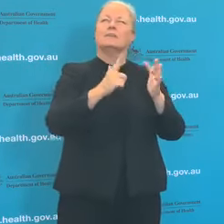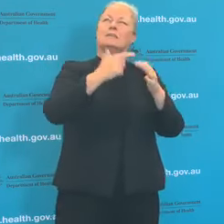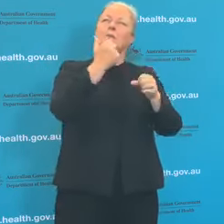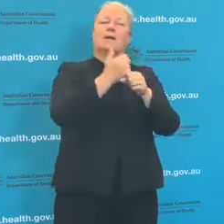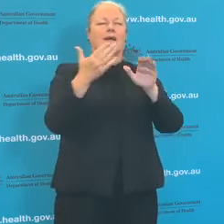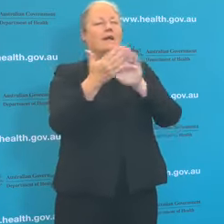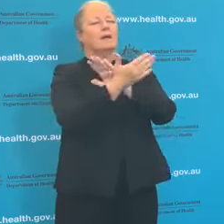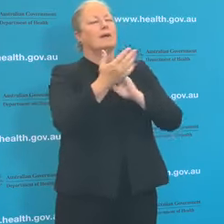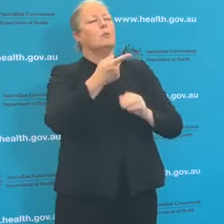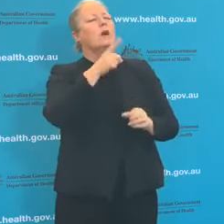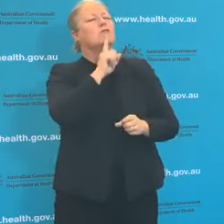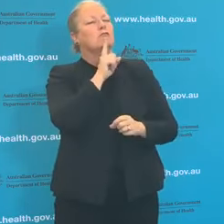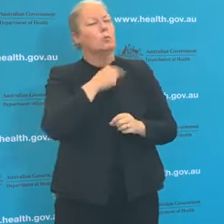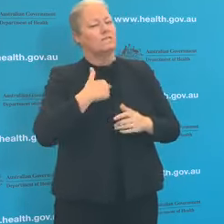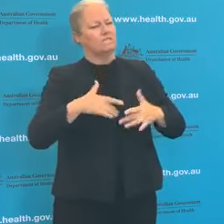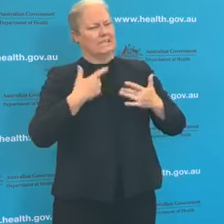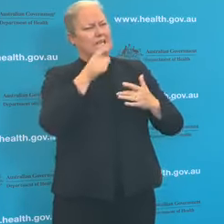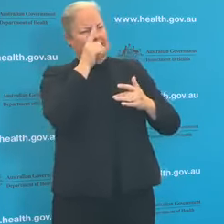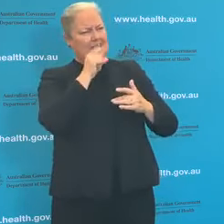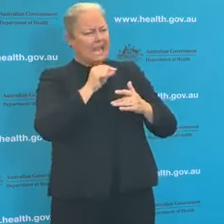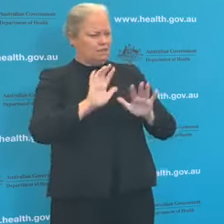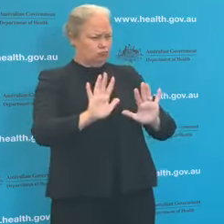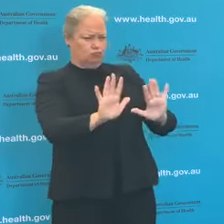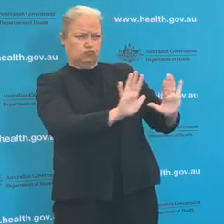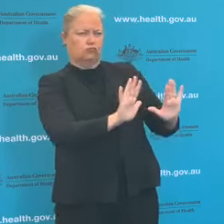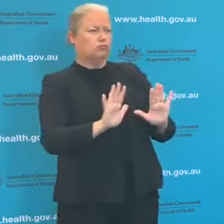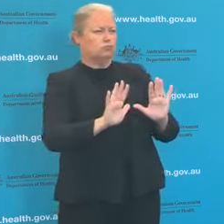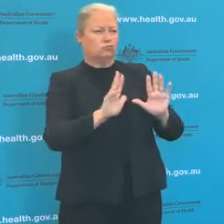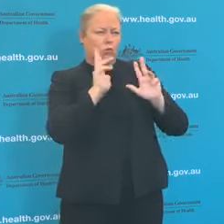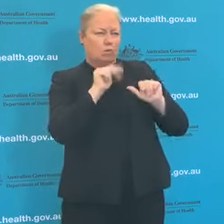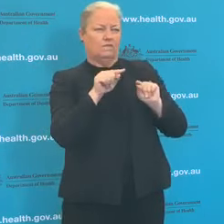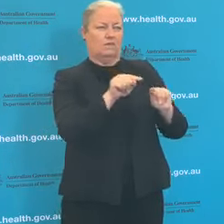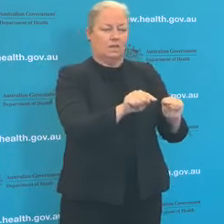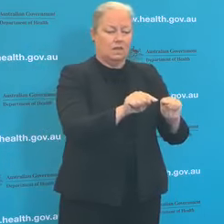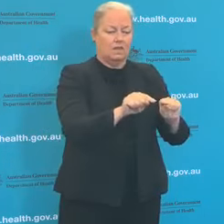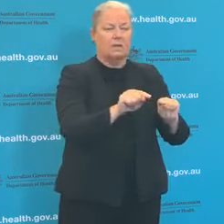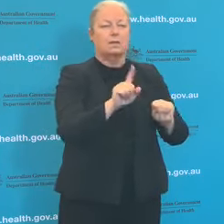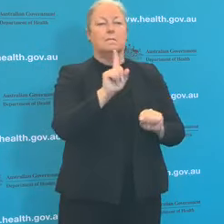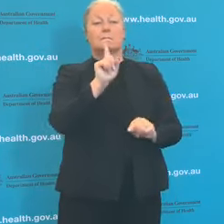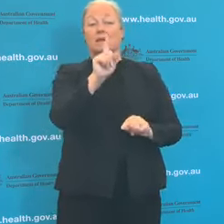manage. We don't want to have any situation where there is broad